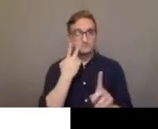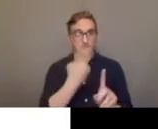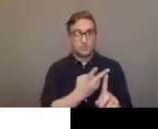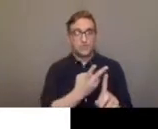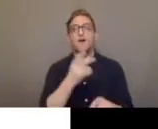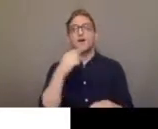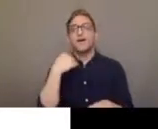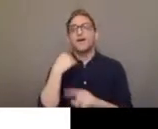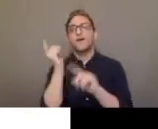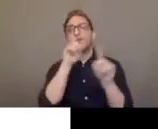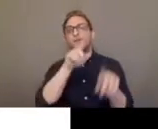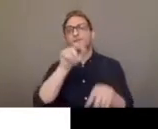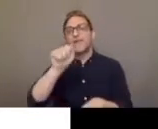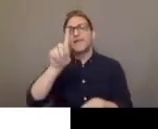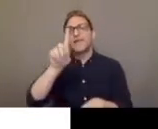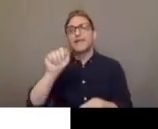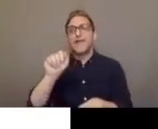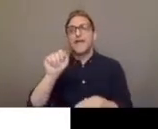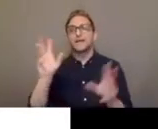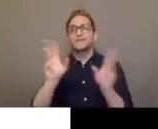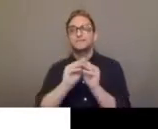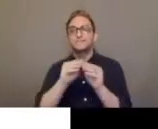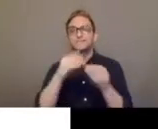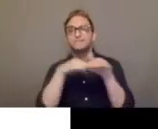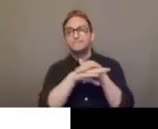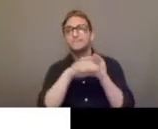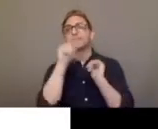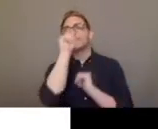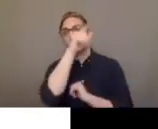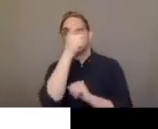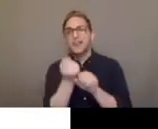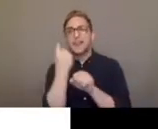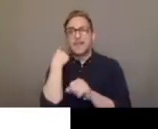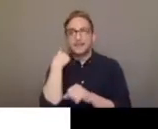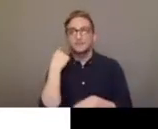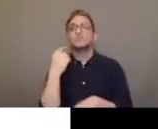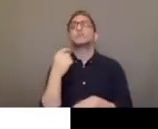symposium last year and there was a gentlemen plan who was blind lieu had these ‑‑ gentleman